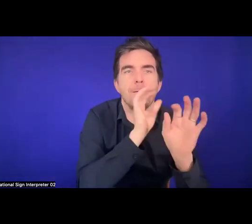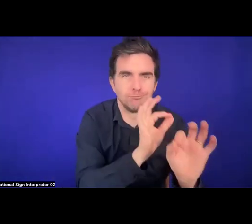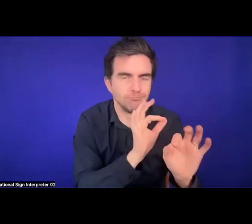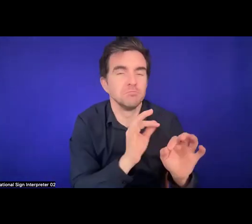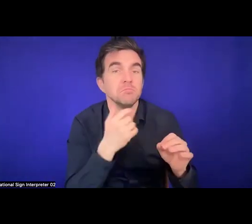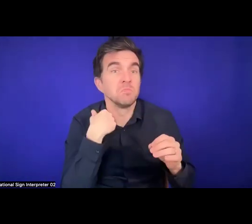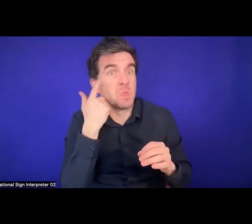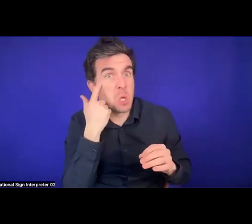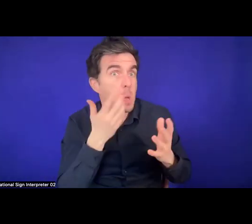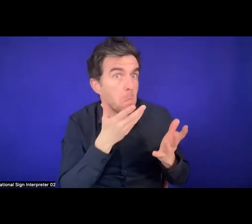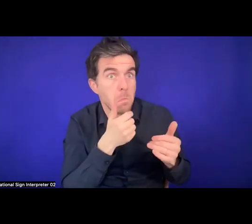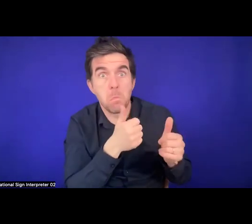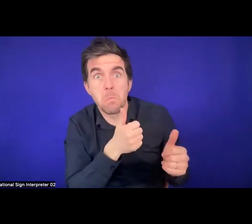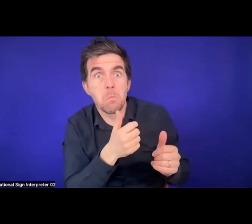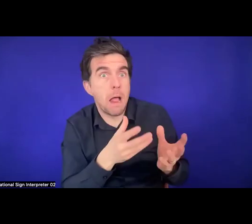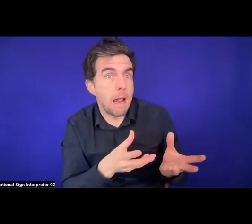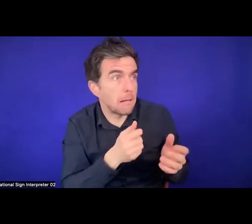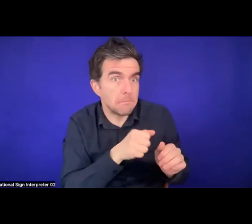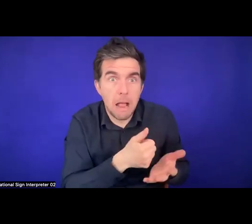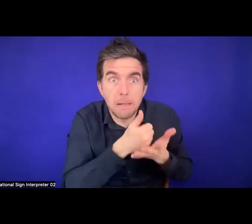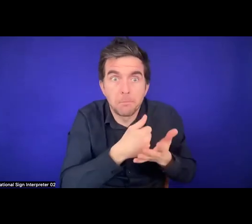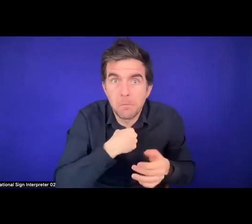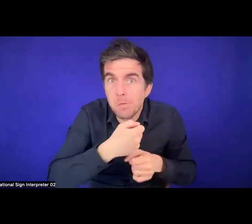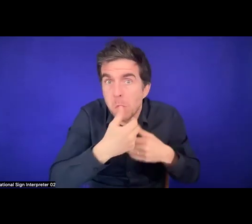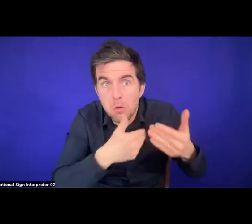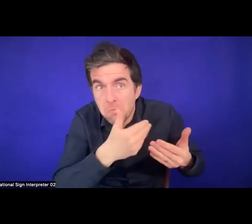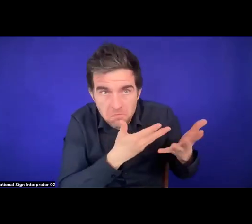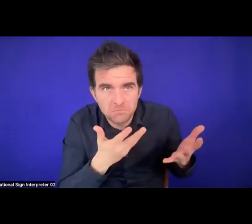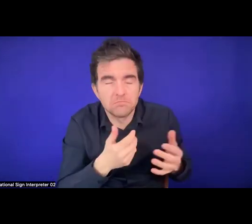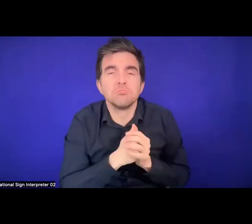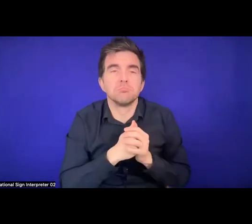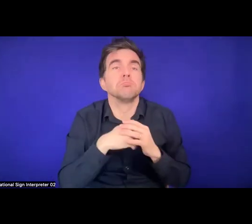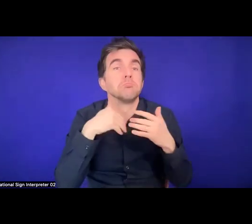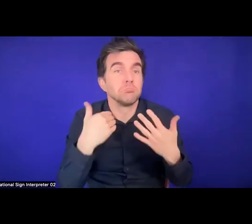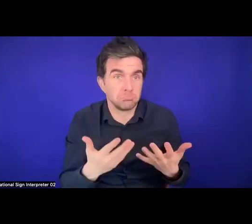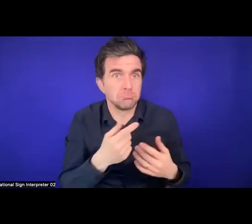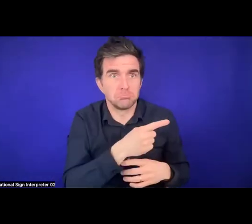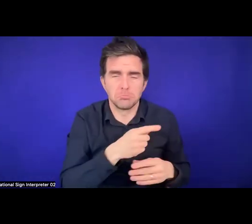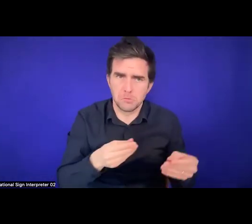looked like a good fit but he also had a few questions and he asked me to send the